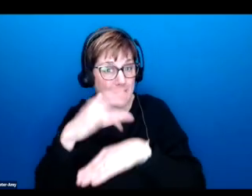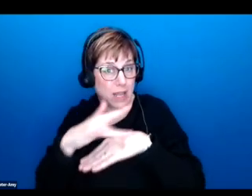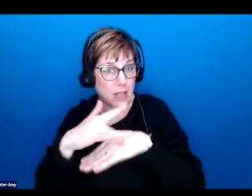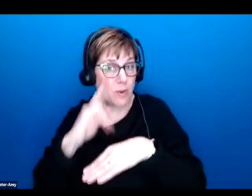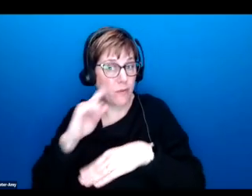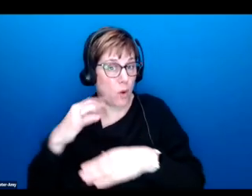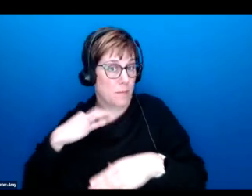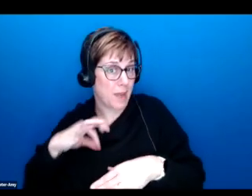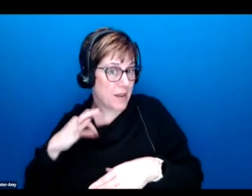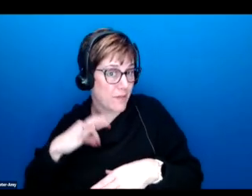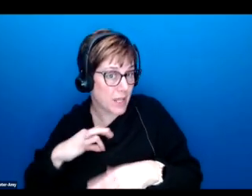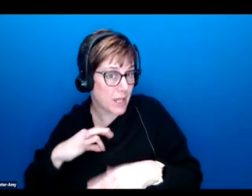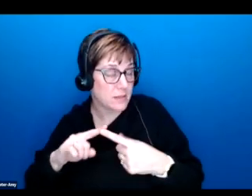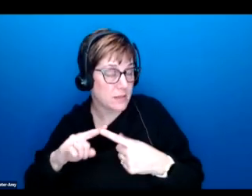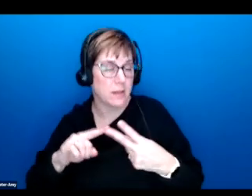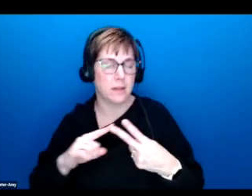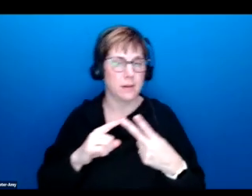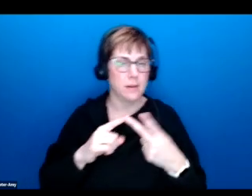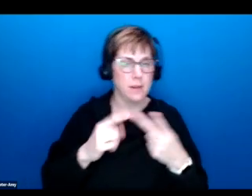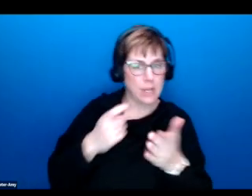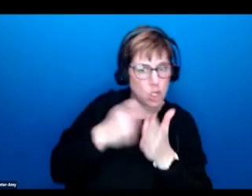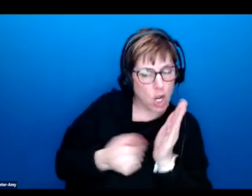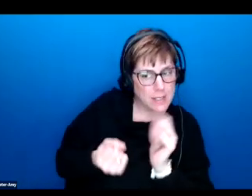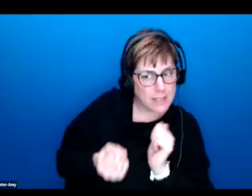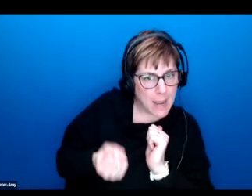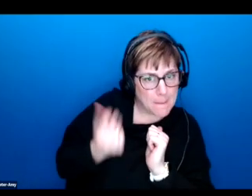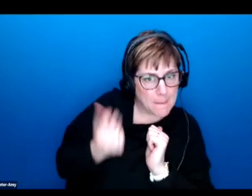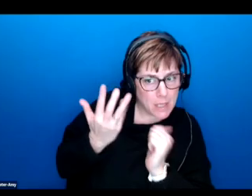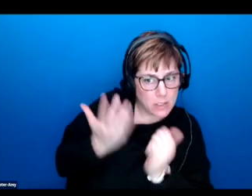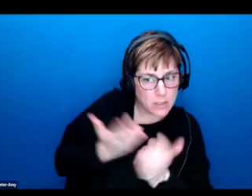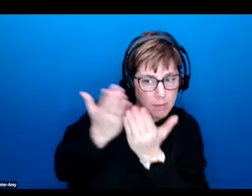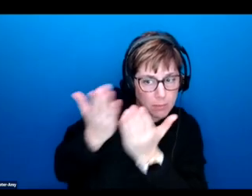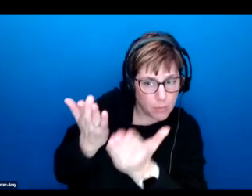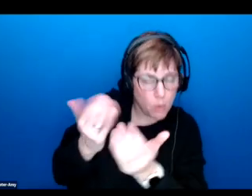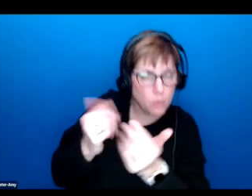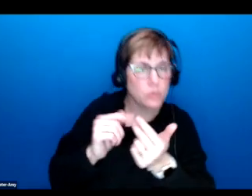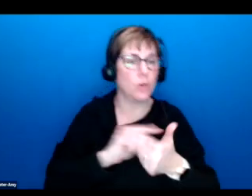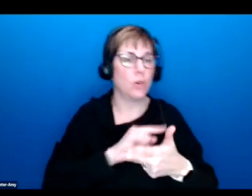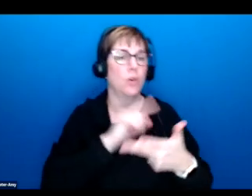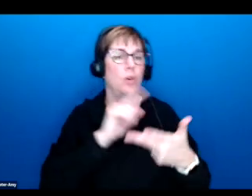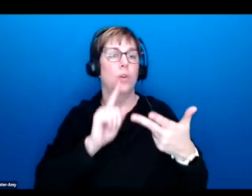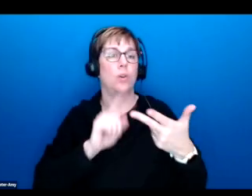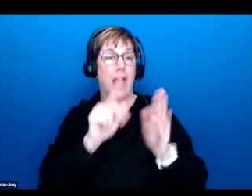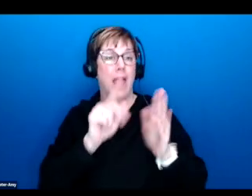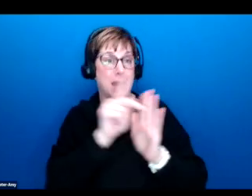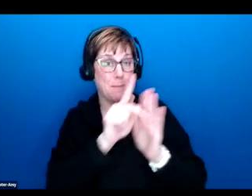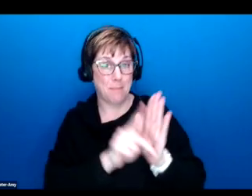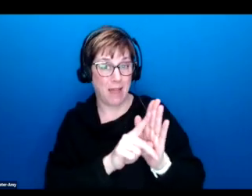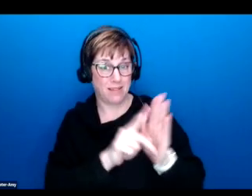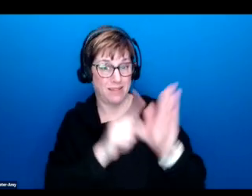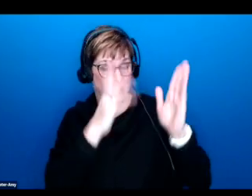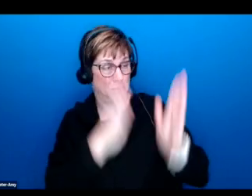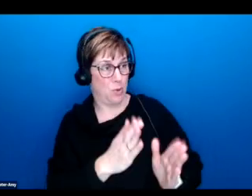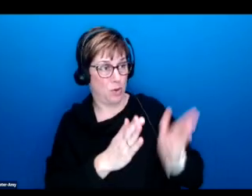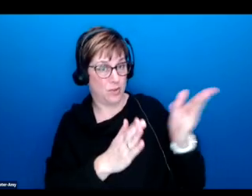It will help me quantify the cost of that proposal and then go to a policymaker armed and equipped with